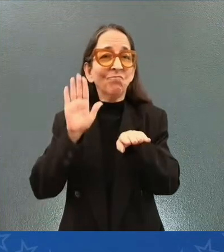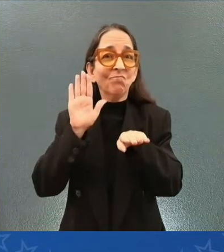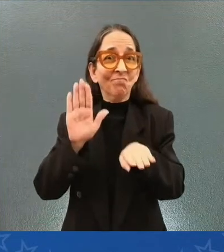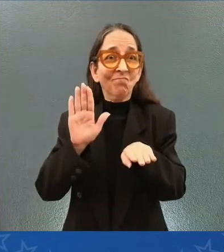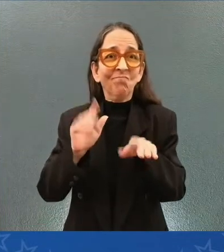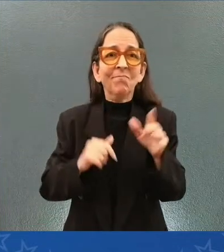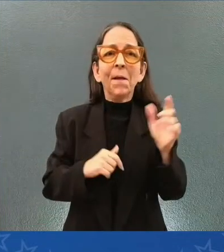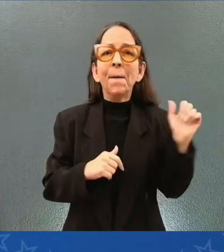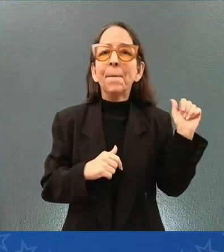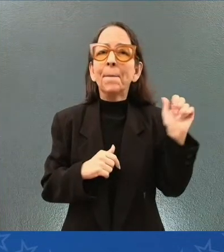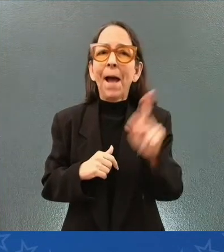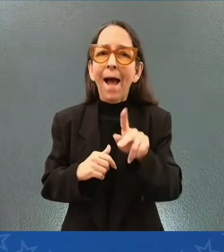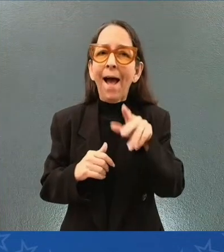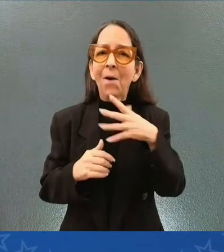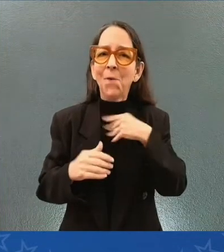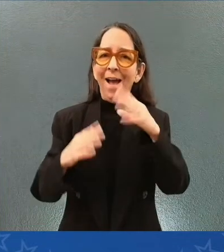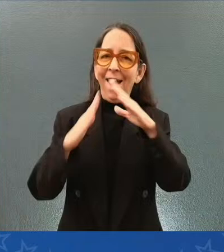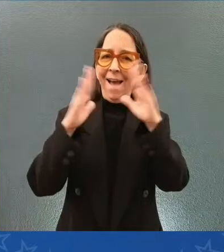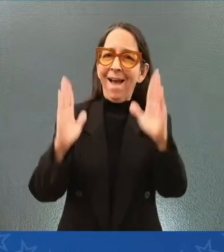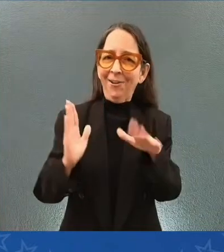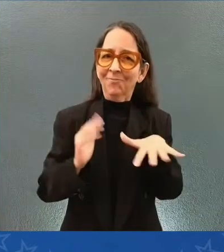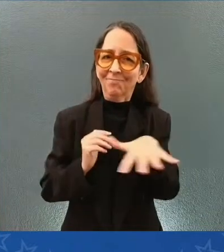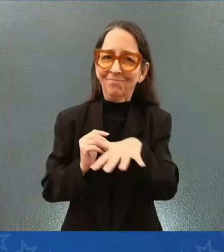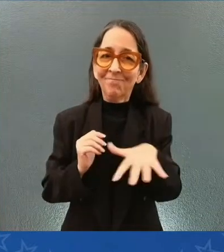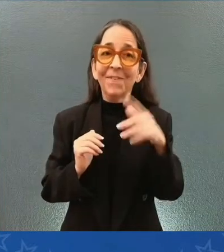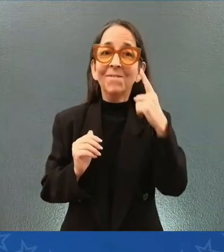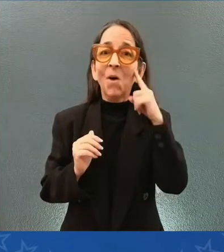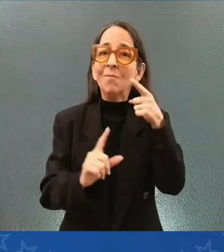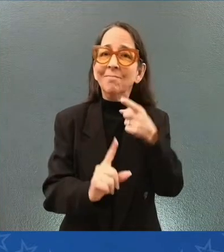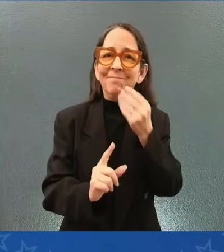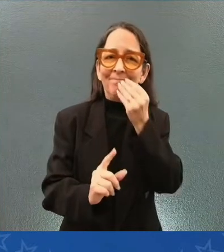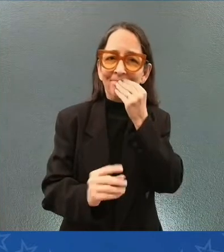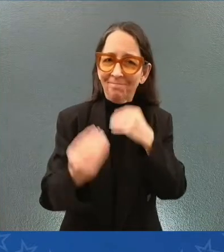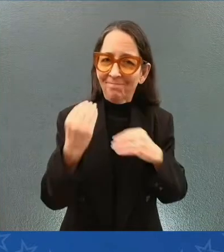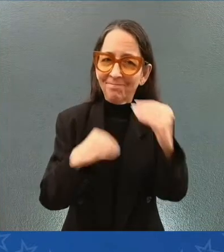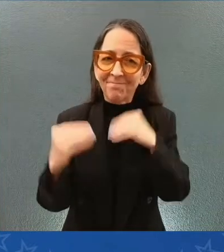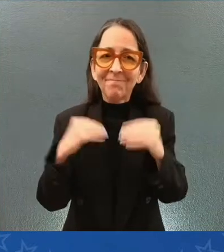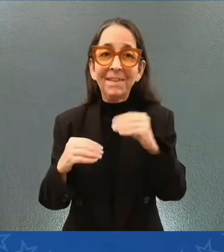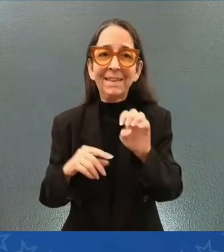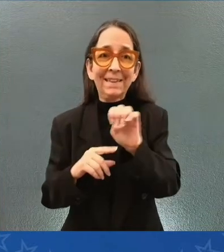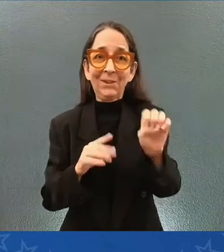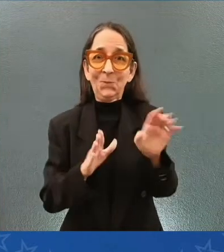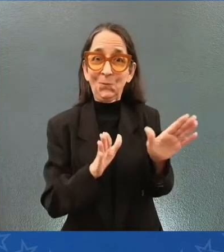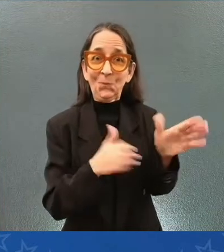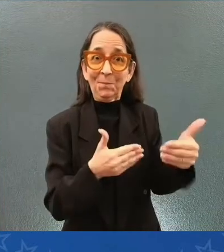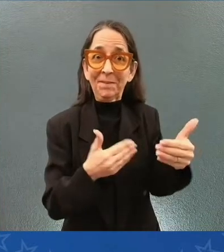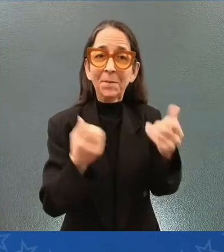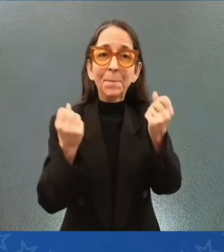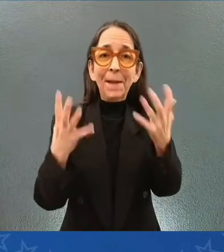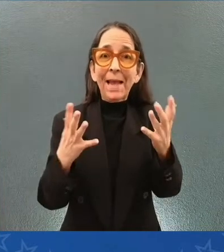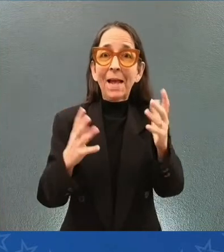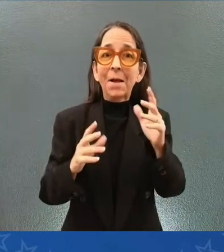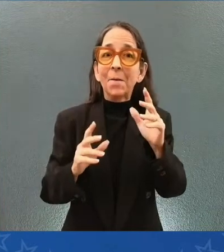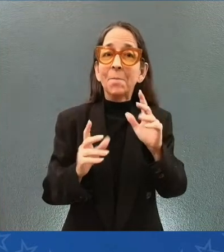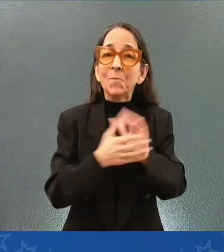in the East Room. There were many well-wishers, but he spotted someone whose opinion he greatly valued.